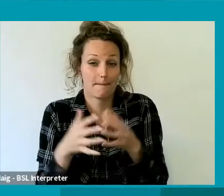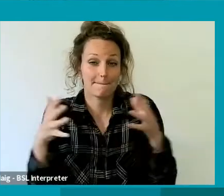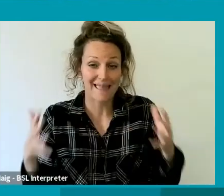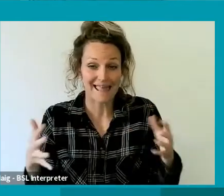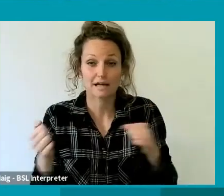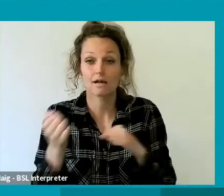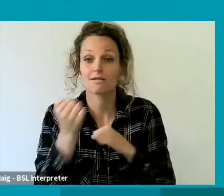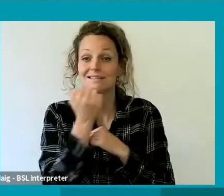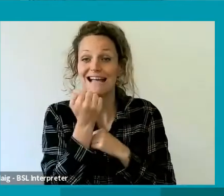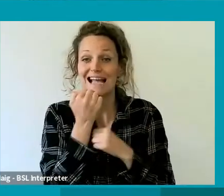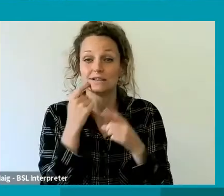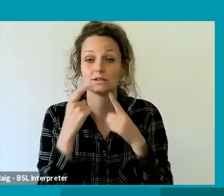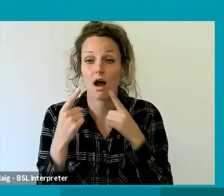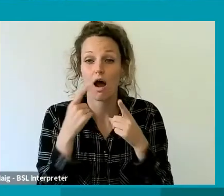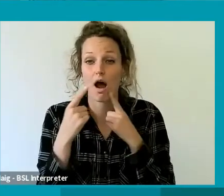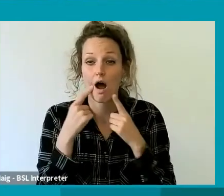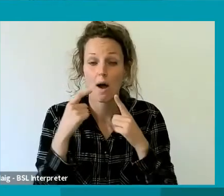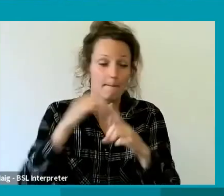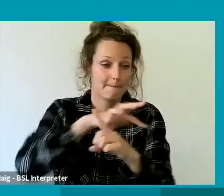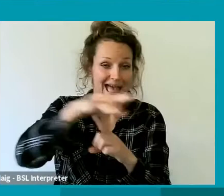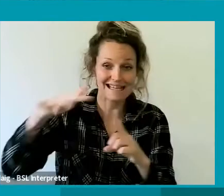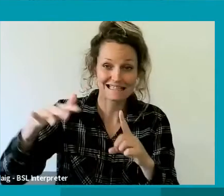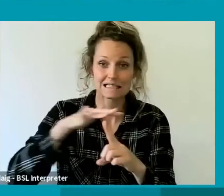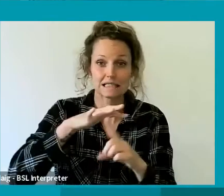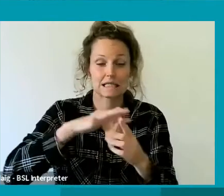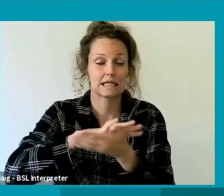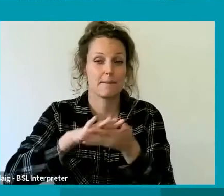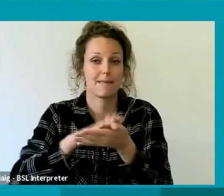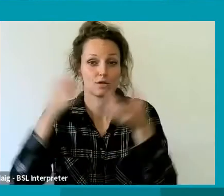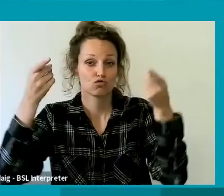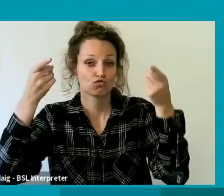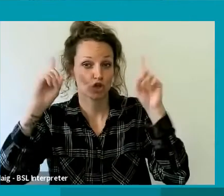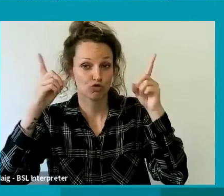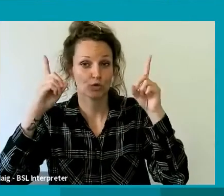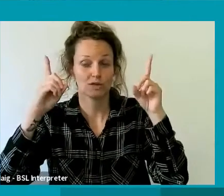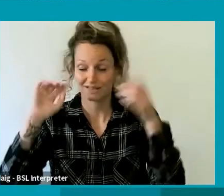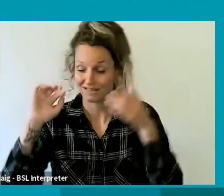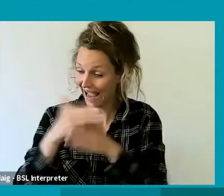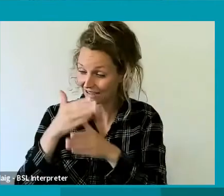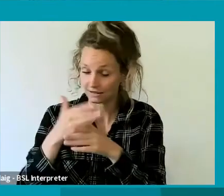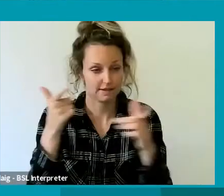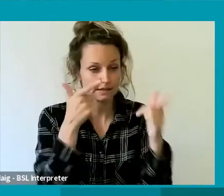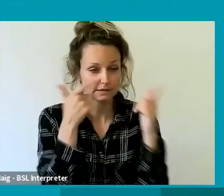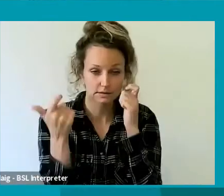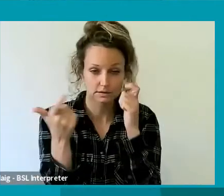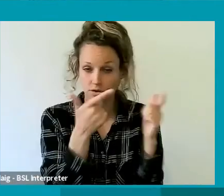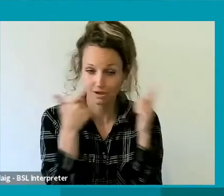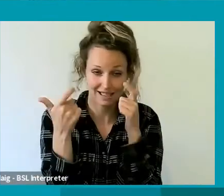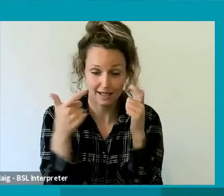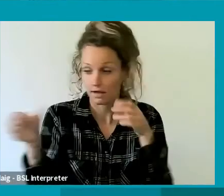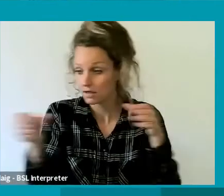employers and recruiters are actively seeking and sourcing and searching for people just like you.